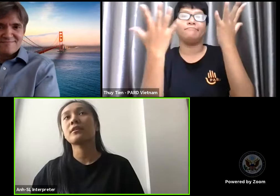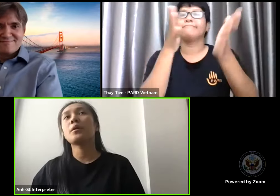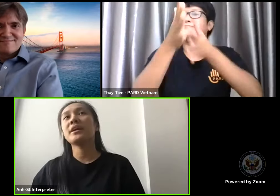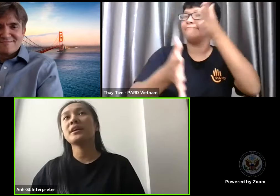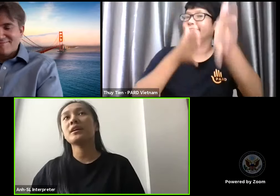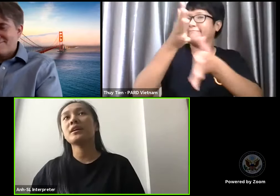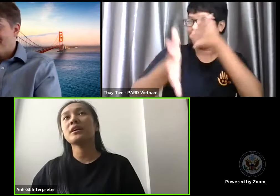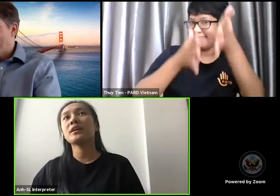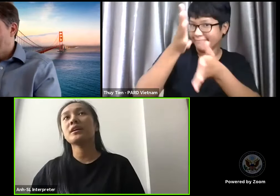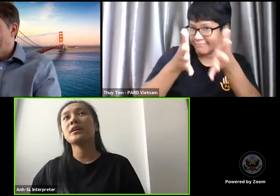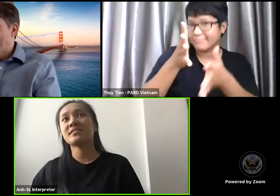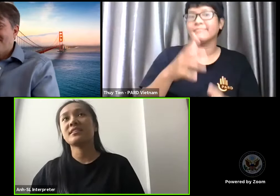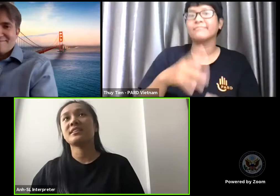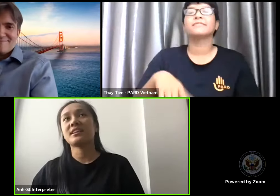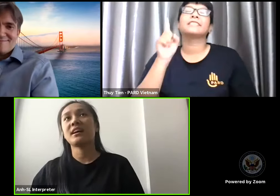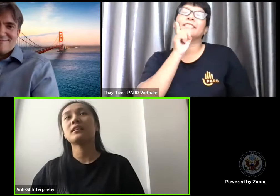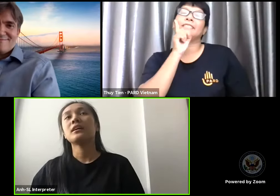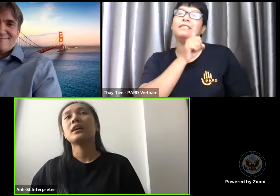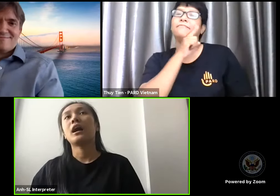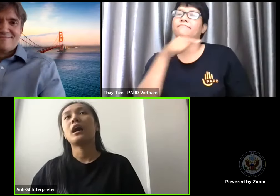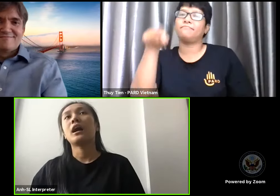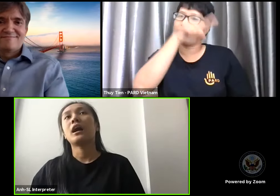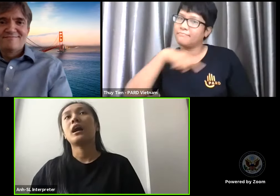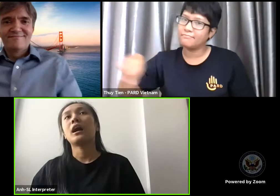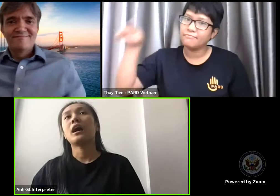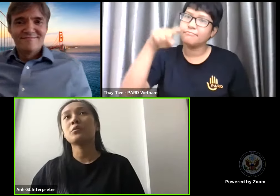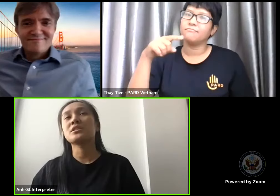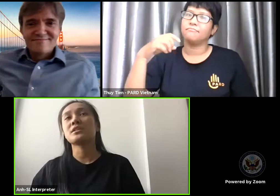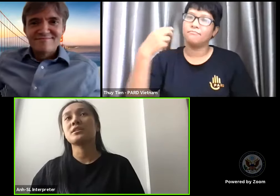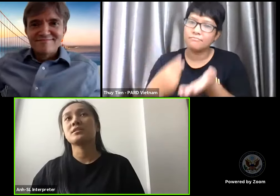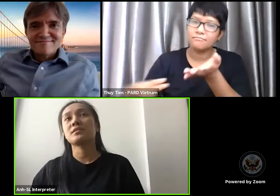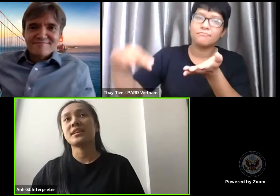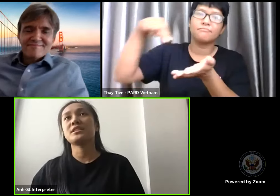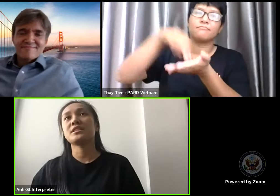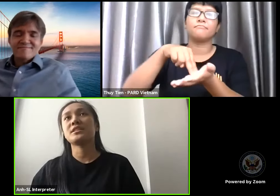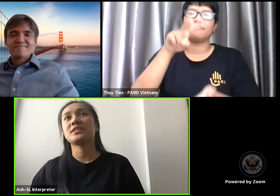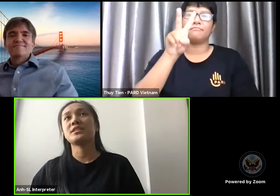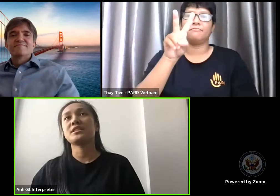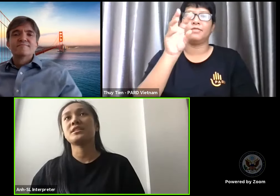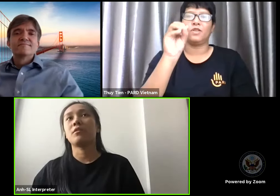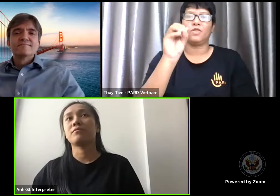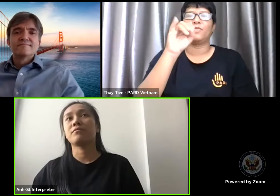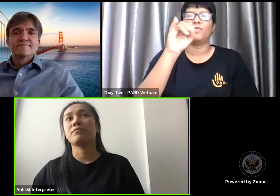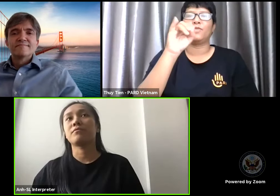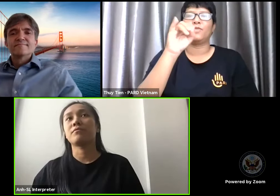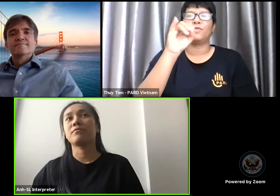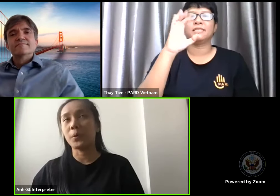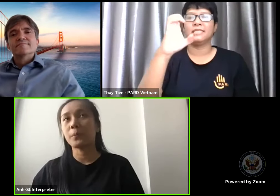so the meaning of this site is that sign language is a native language of deaf people,